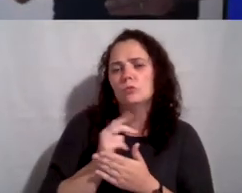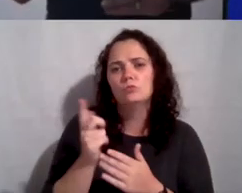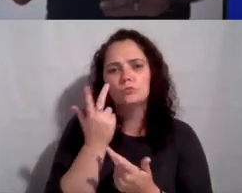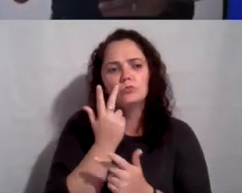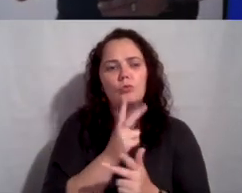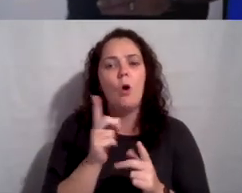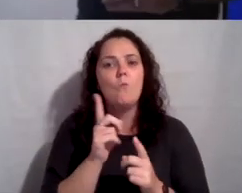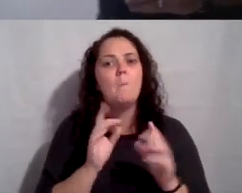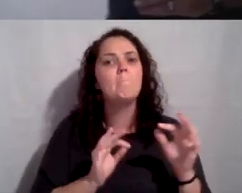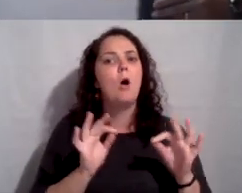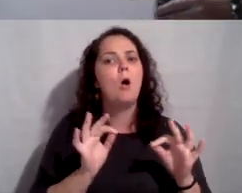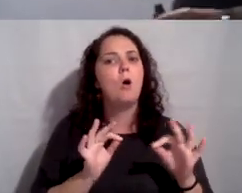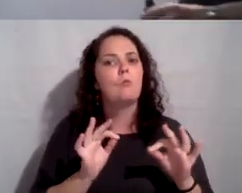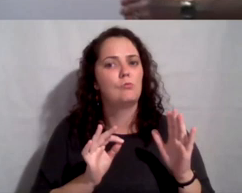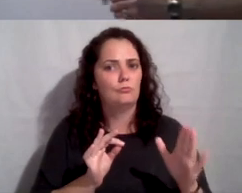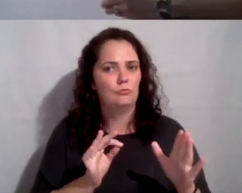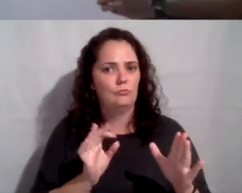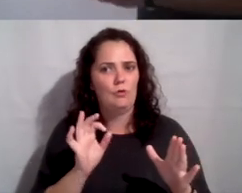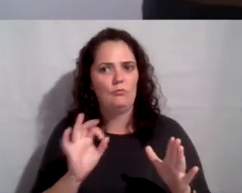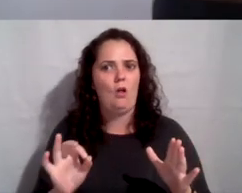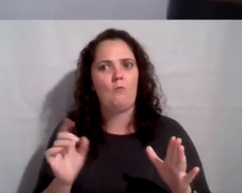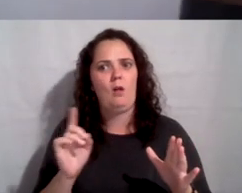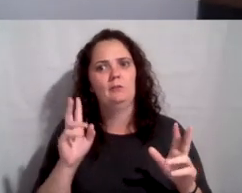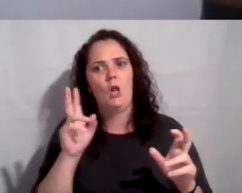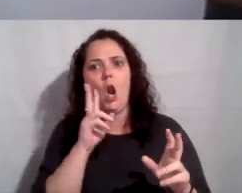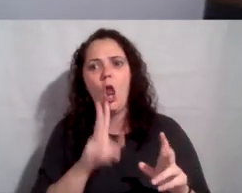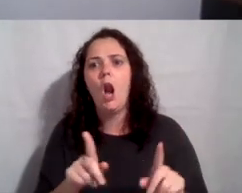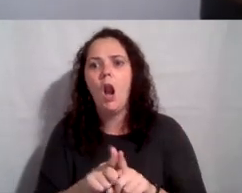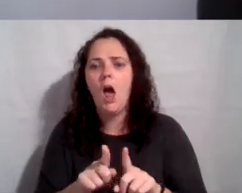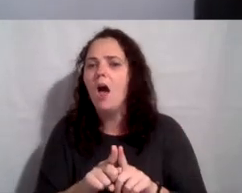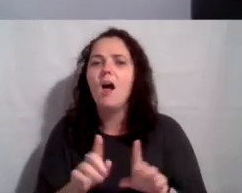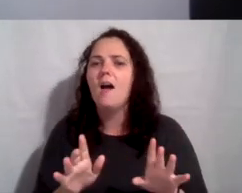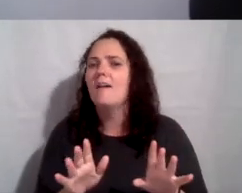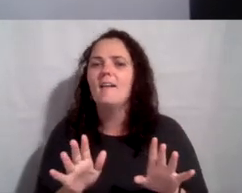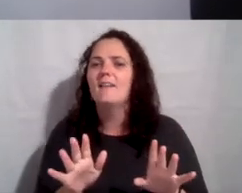of the pose rather than just what the pose looks like? Let's switch it again. And this is,